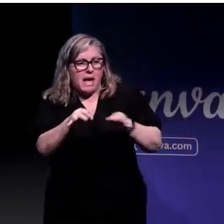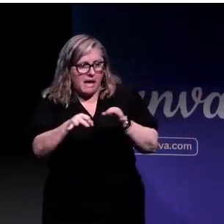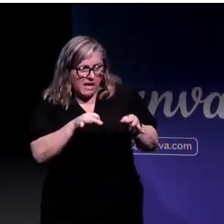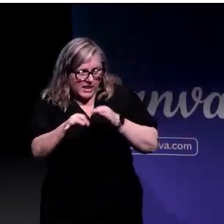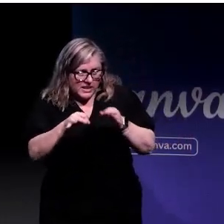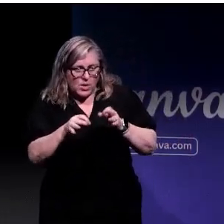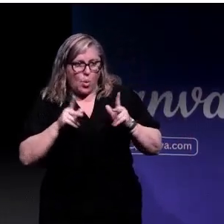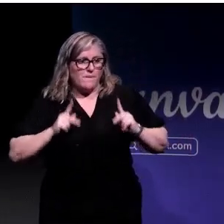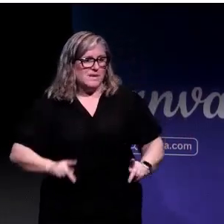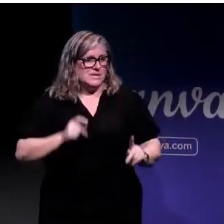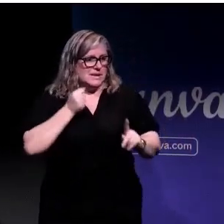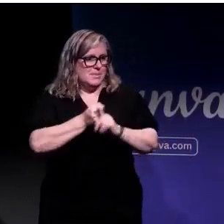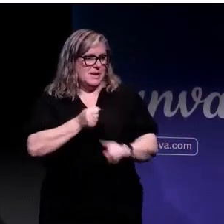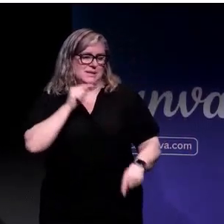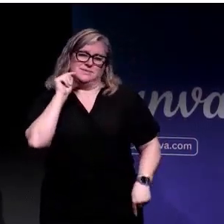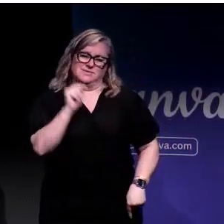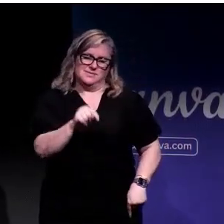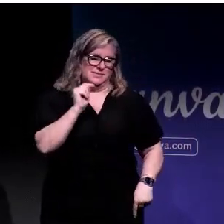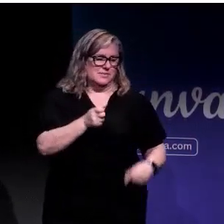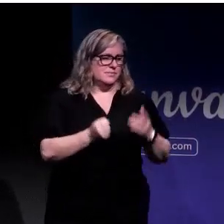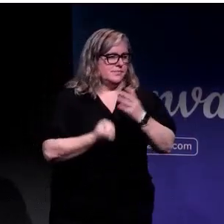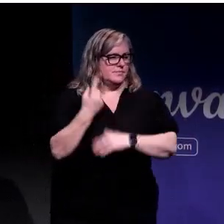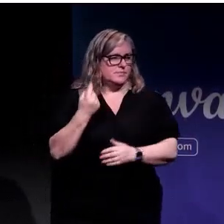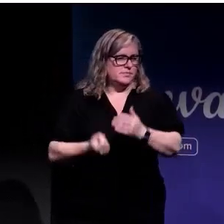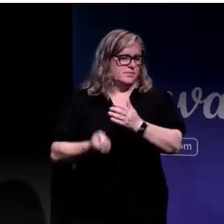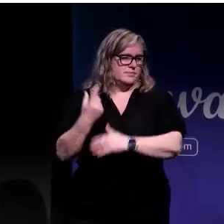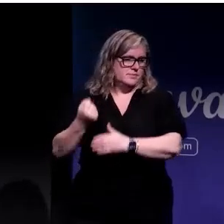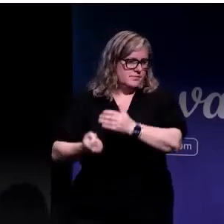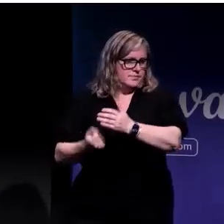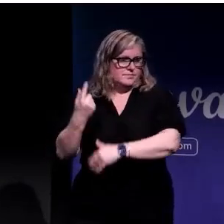that do often keep coming up in this literature about substances.